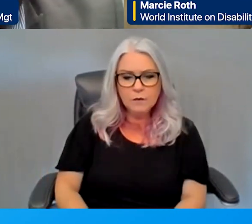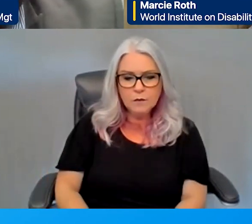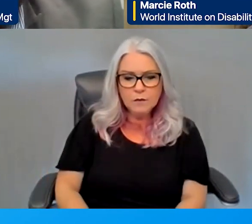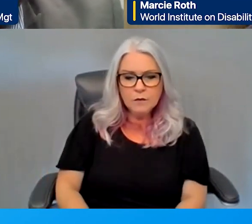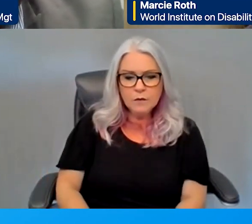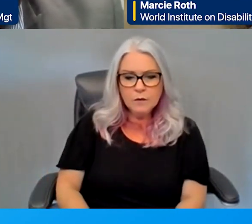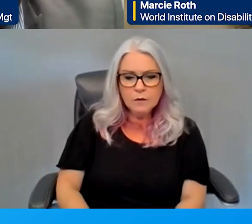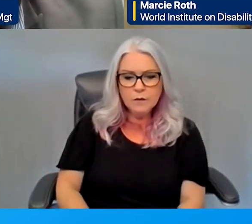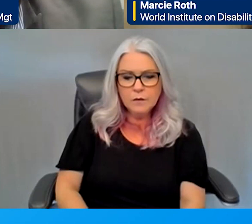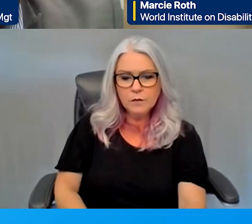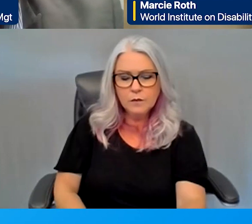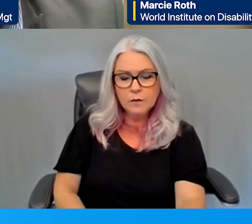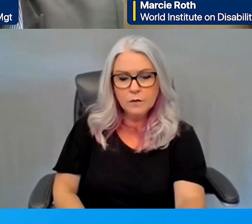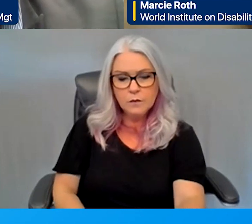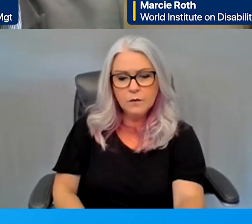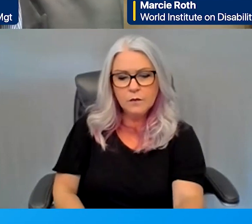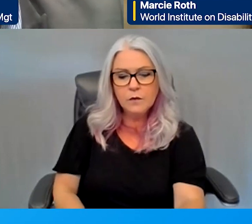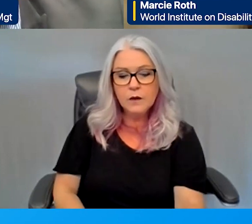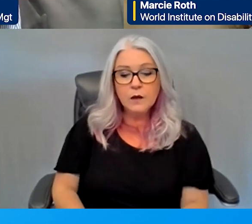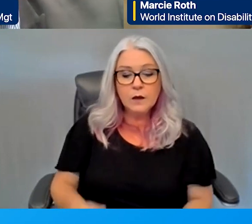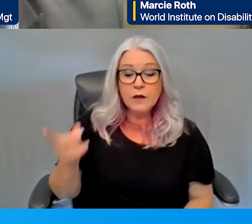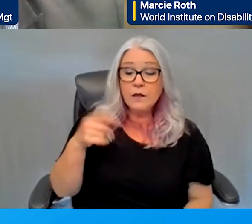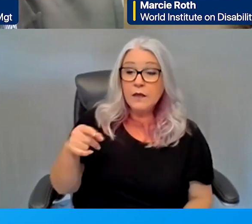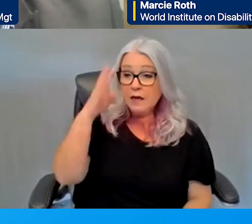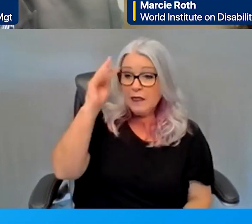space for and even more importantly center the